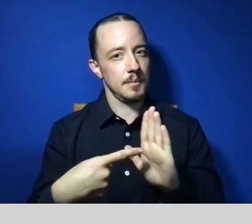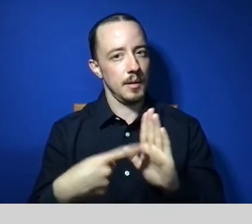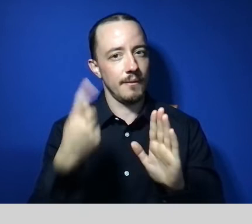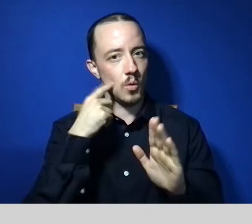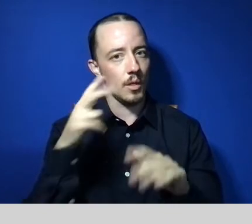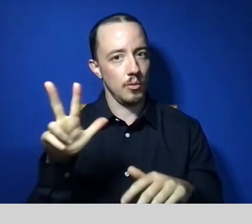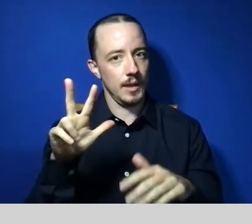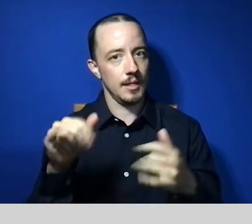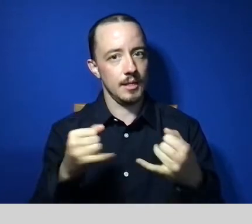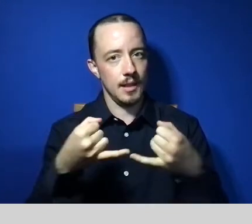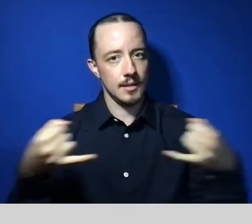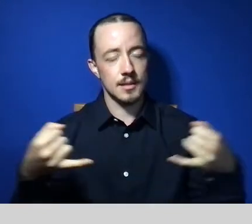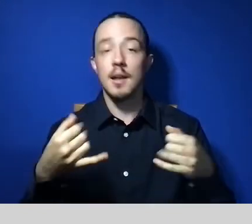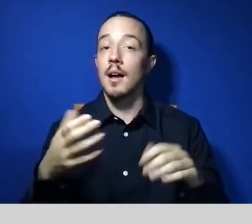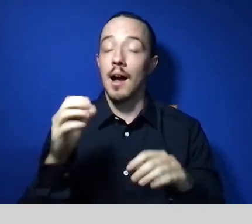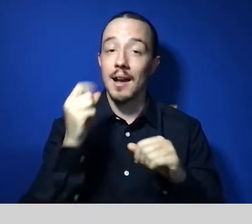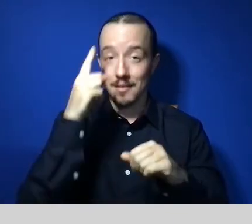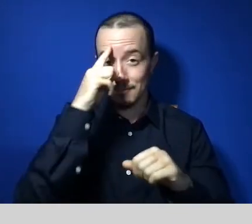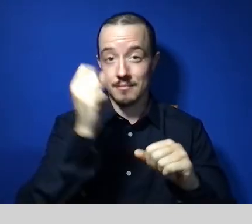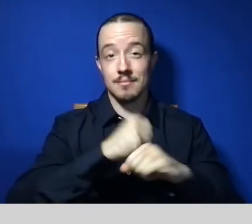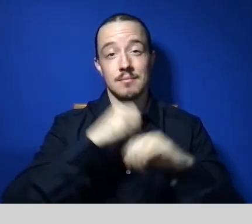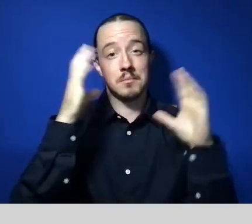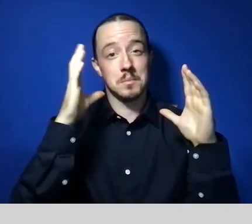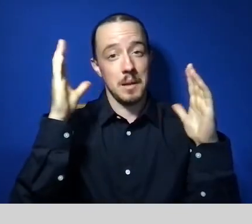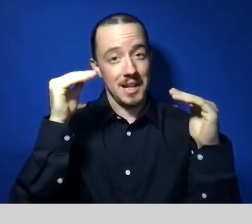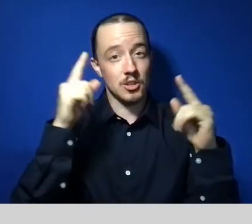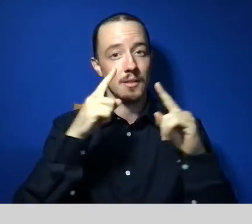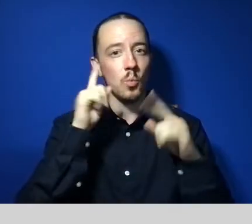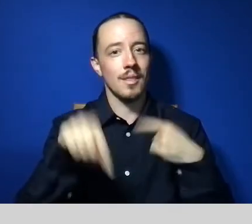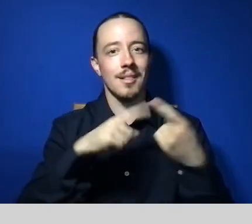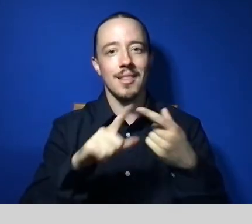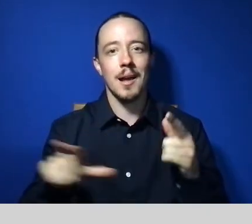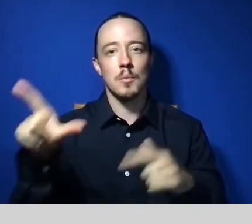I imagined as the library gets more sophisticated, they're going to make this a little bit easier,